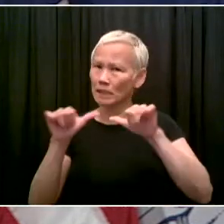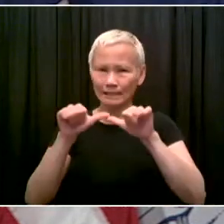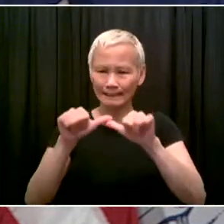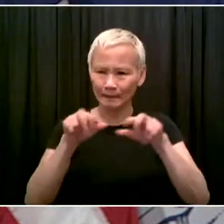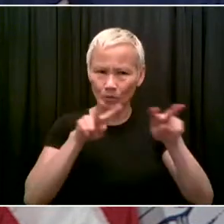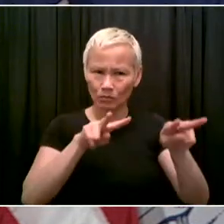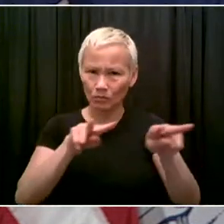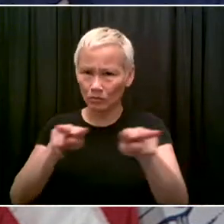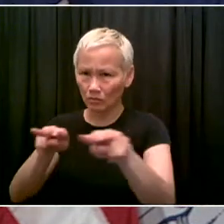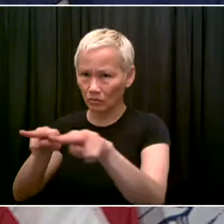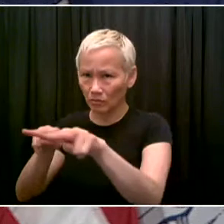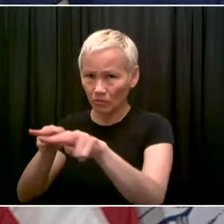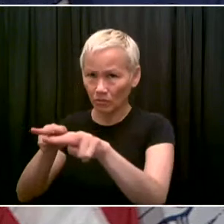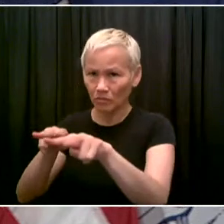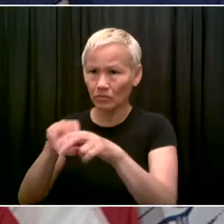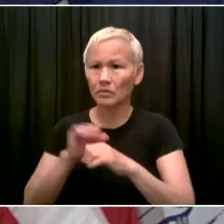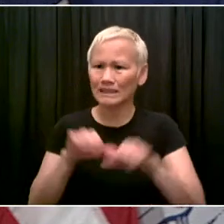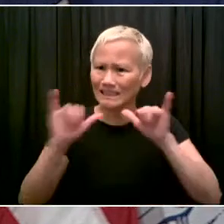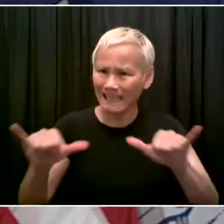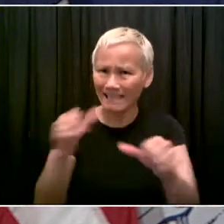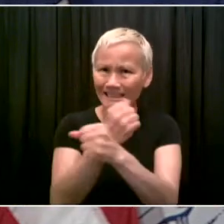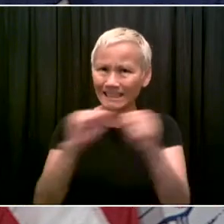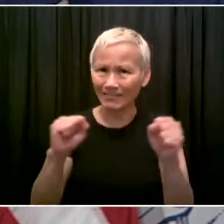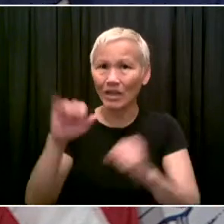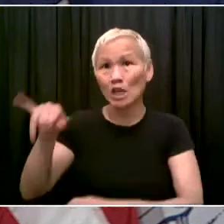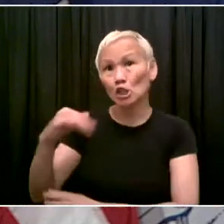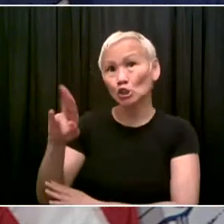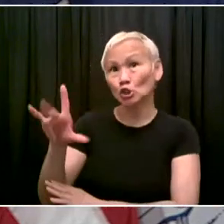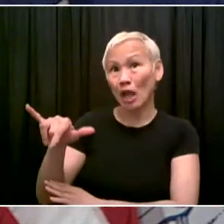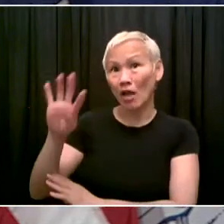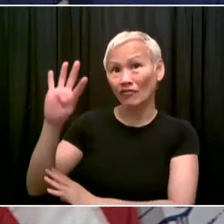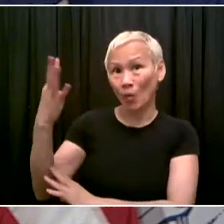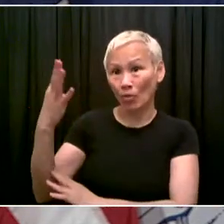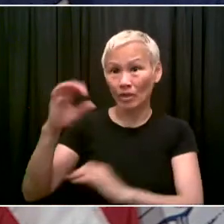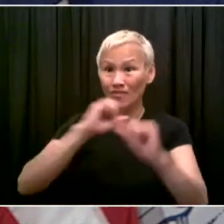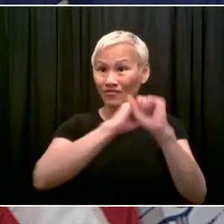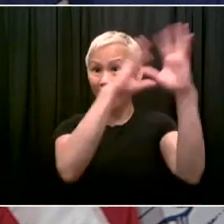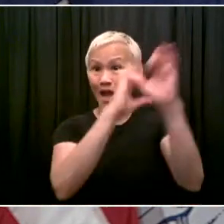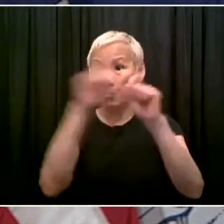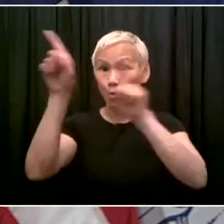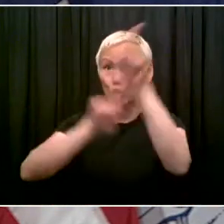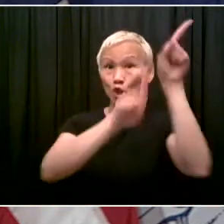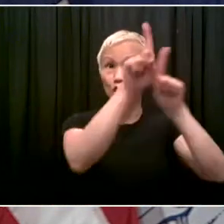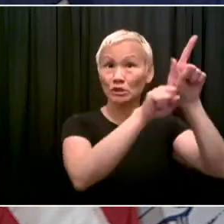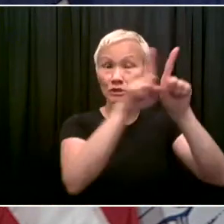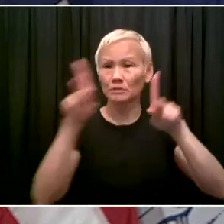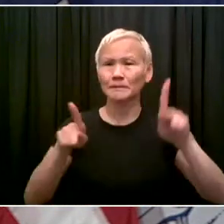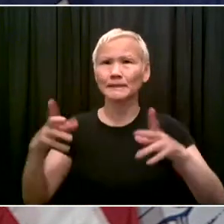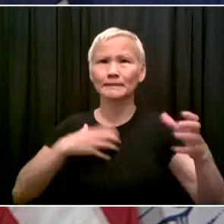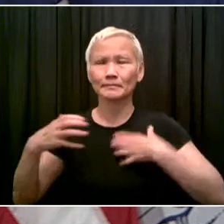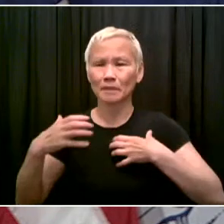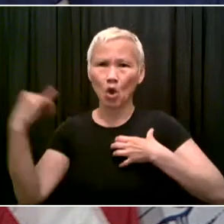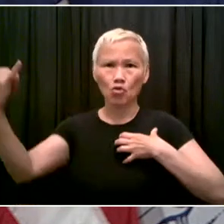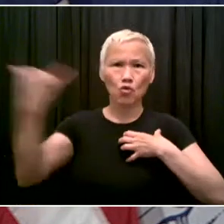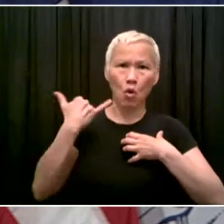911 CALLS REGARDING FIREWORKS, DOWN 71% FROM LAST ARYE. WE KNOW HOW BAD LAST YEAR WAS. EVEN LAST NIGHT, WE ARE WERE